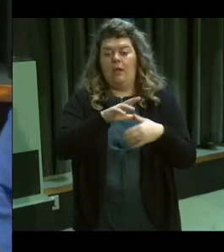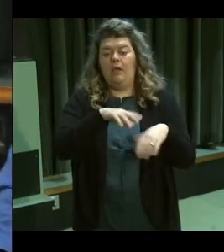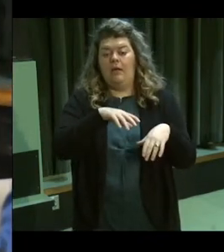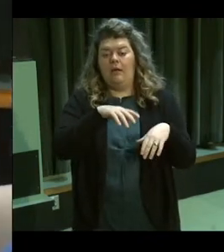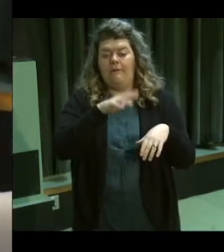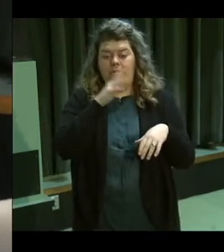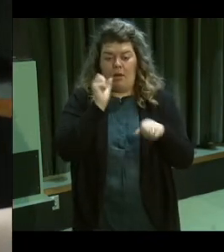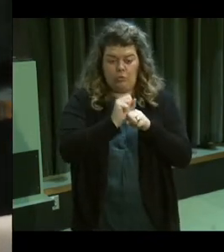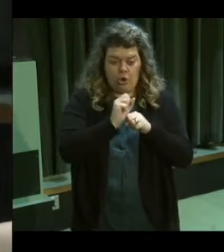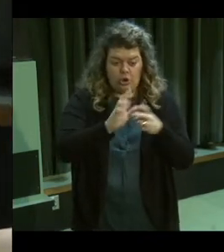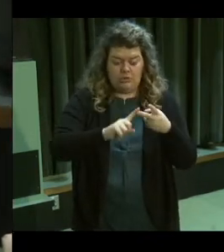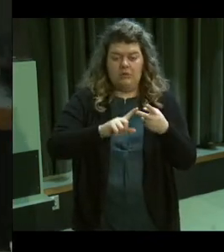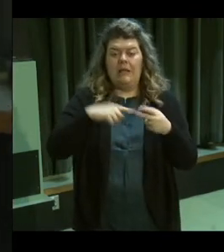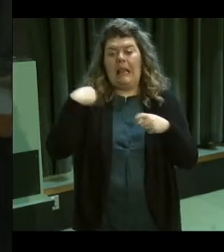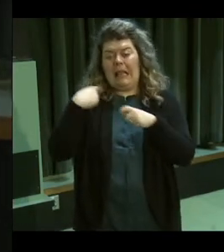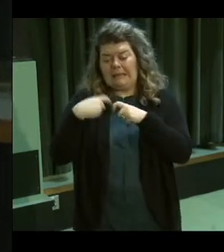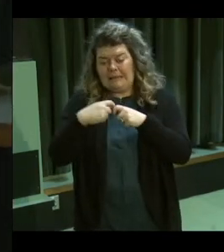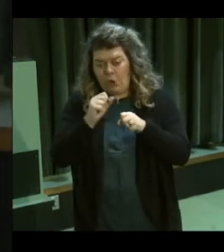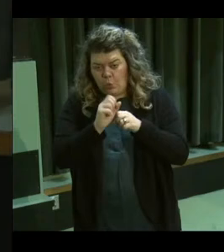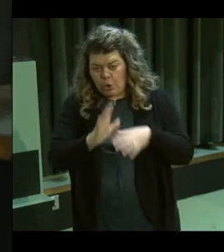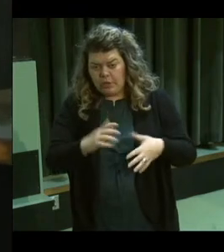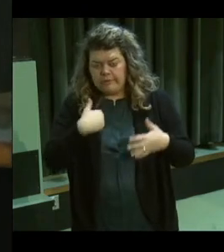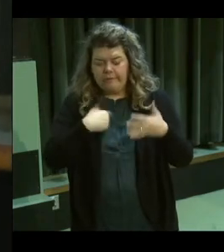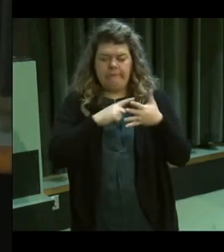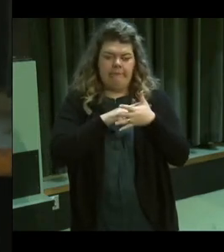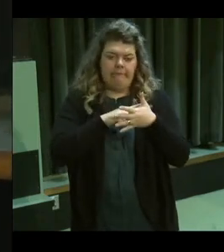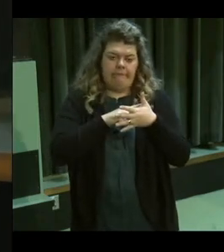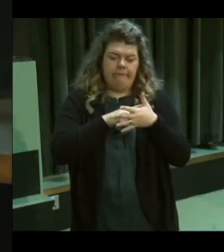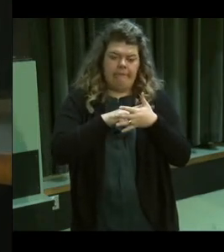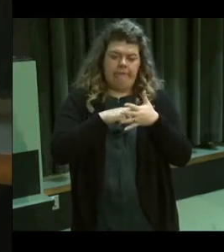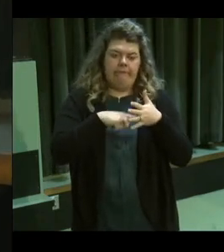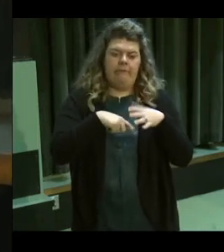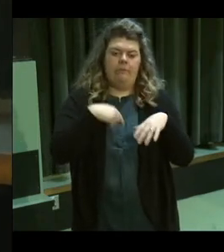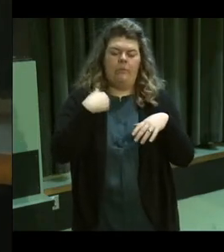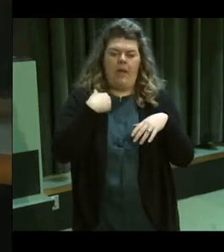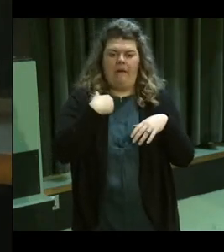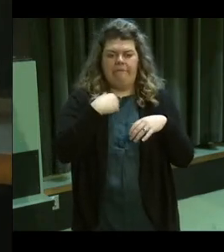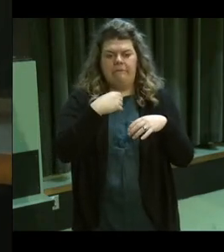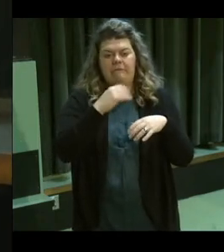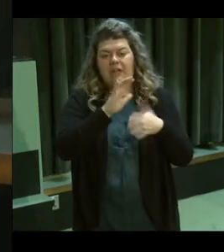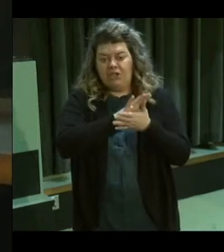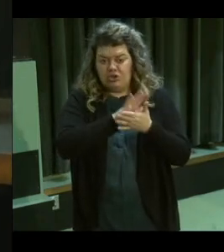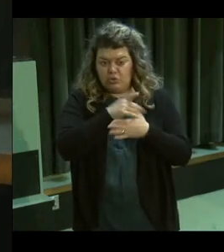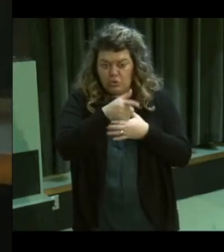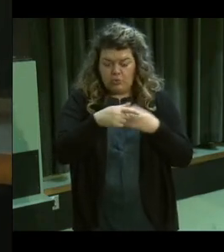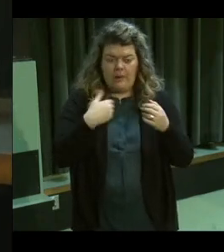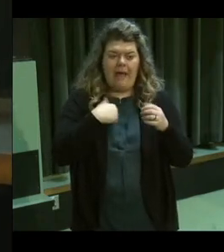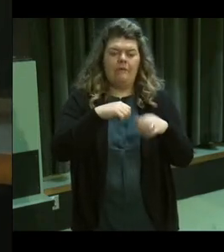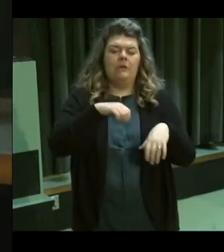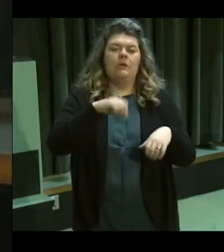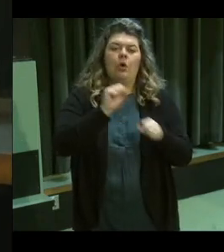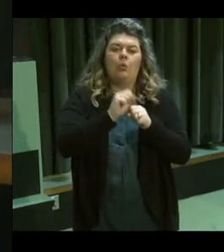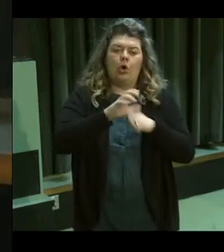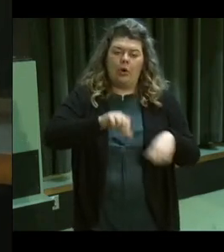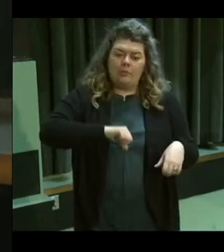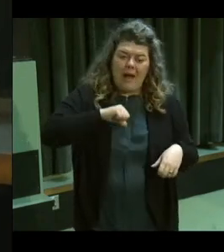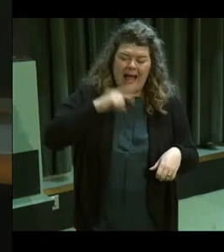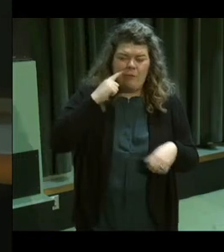have Latina Latino workers, us,